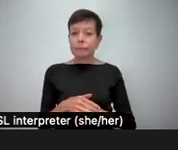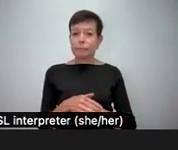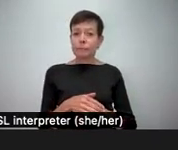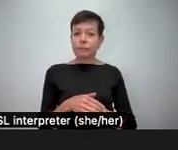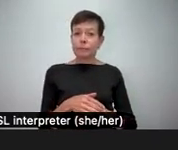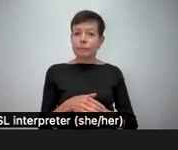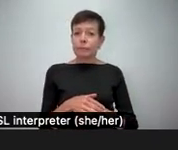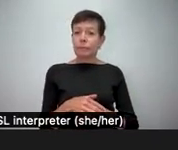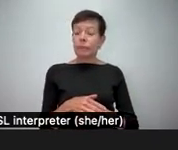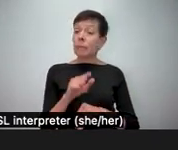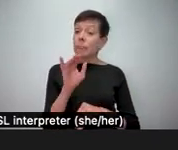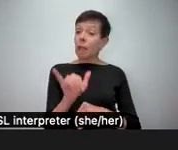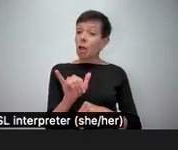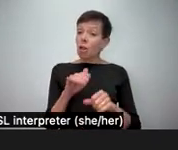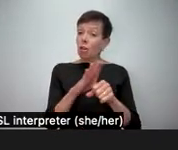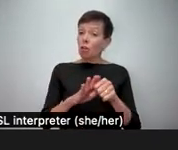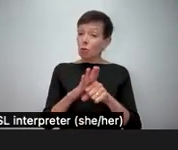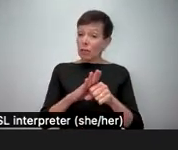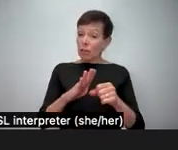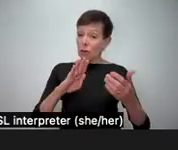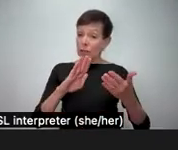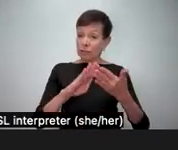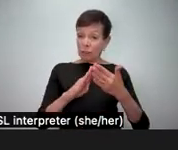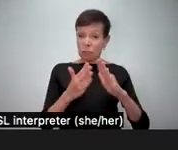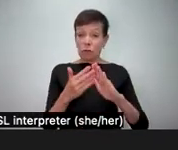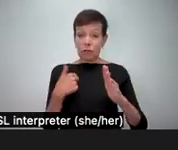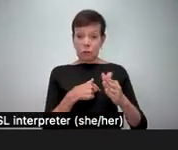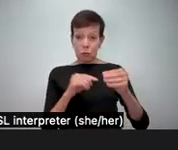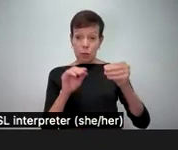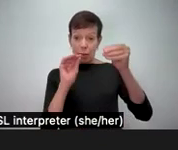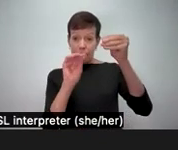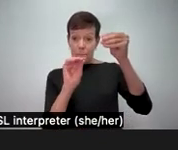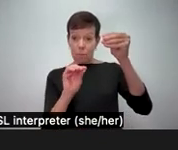we've identified them as lacking in public art programing or grant opportunities. You